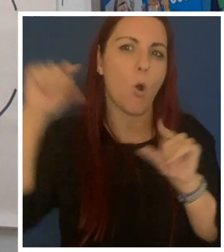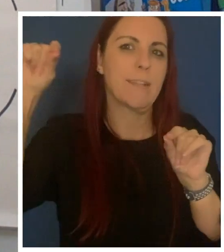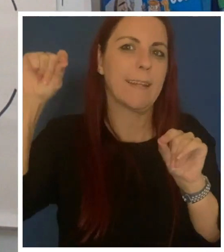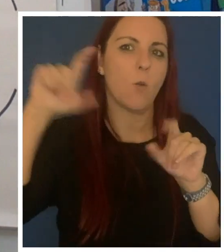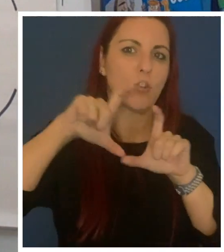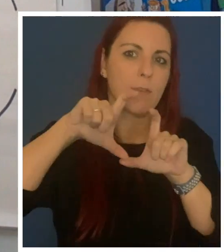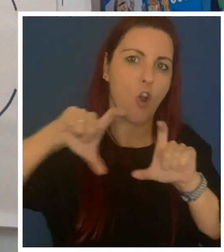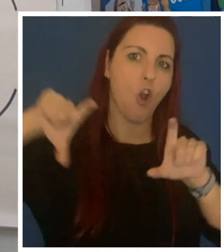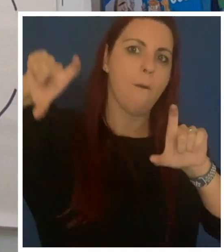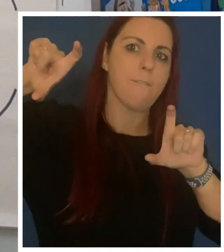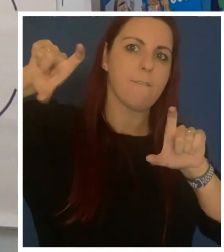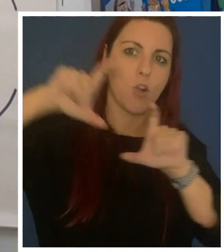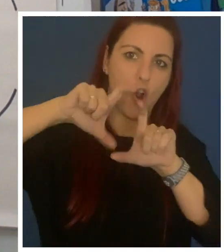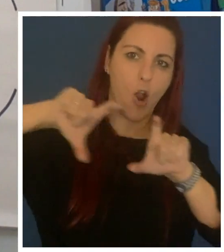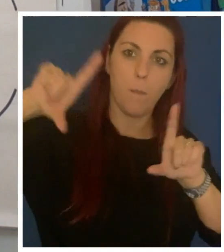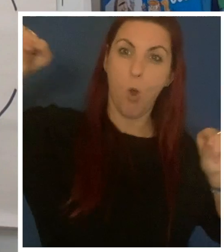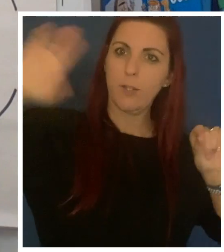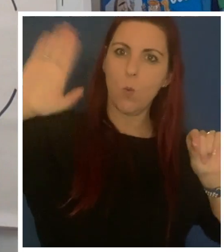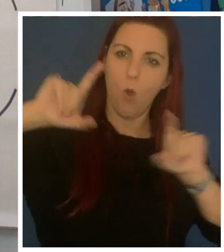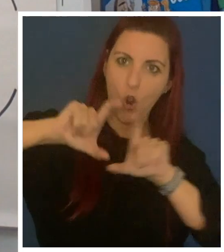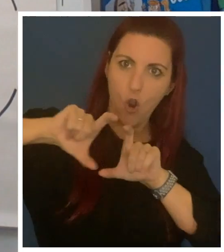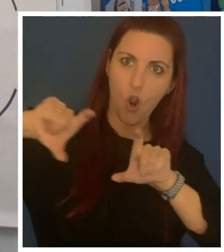just curve shapes like that, so think of a banana with a curve so what we're